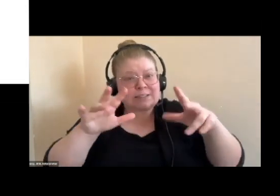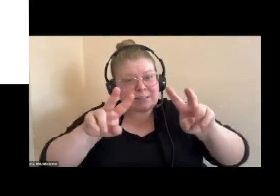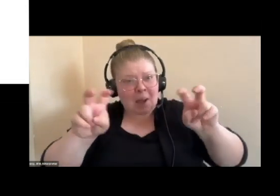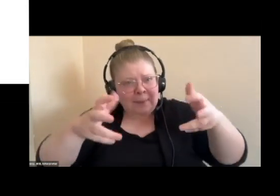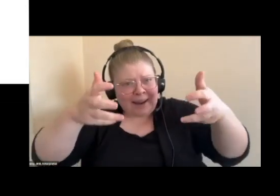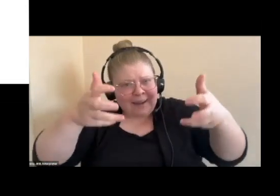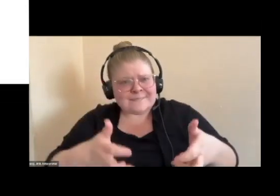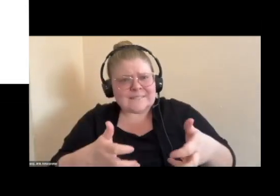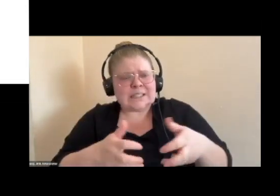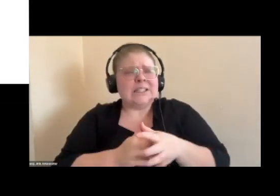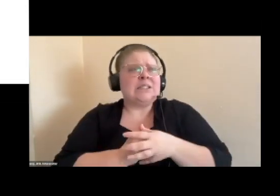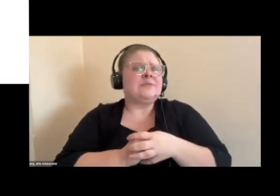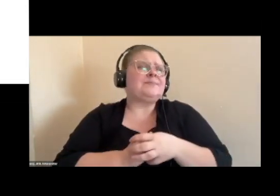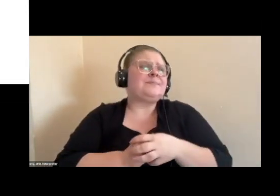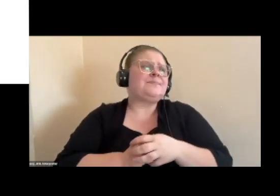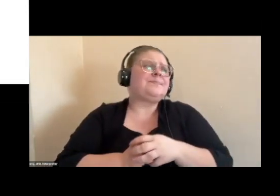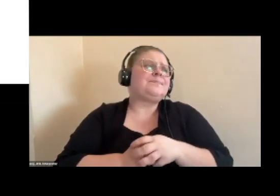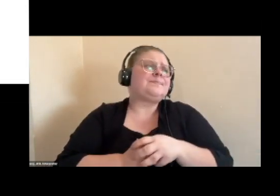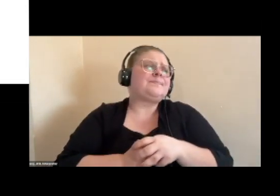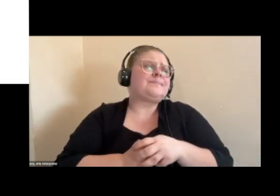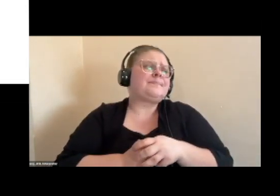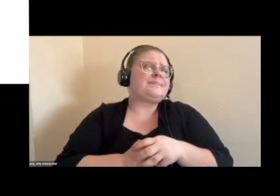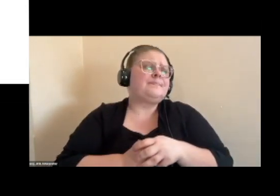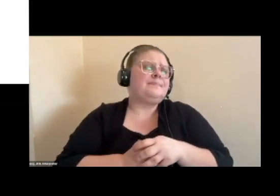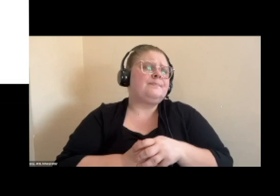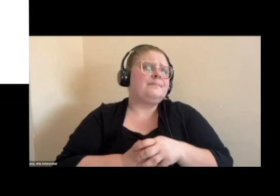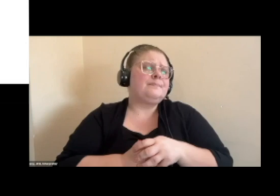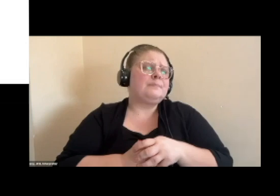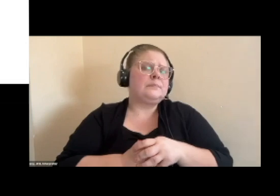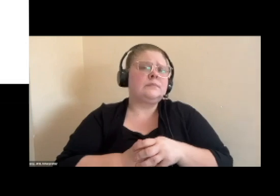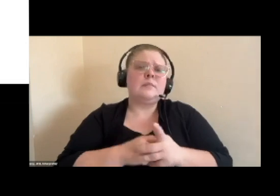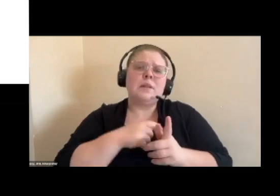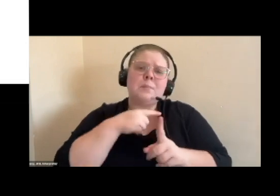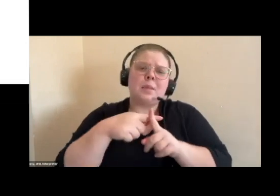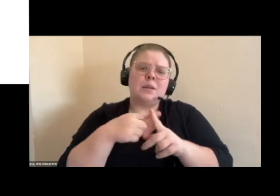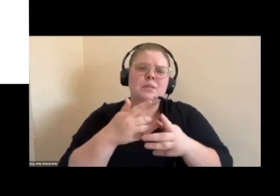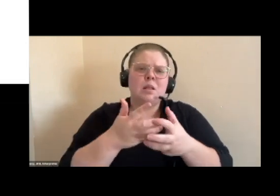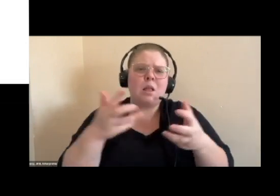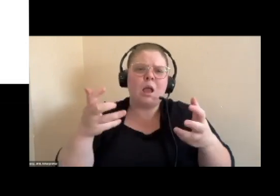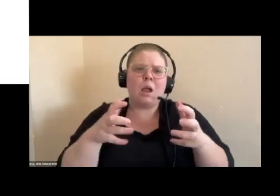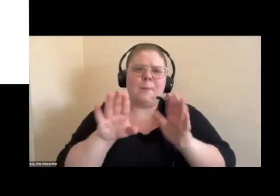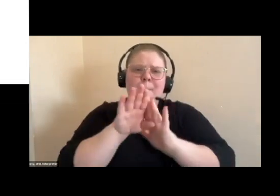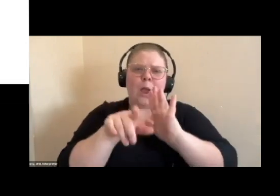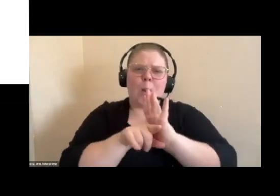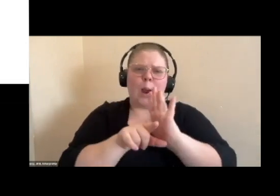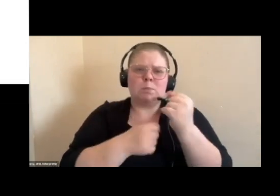And a lot of background support that was included in